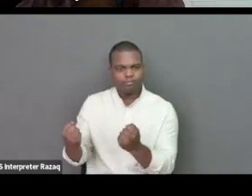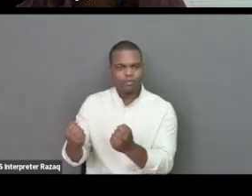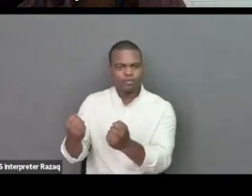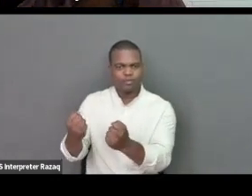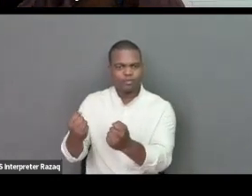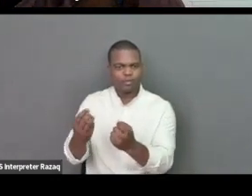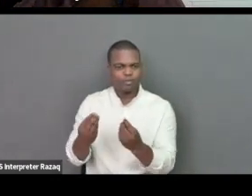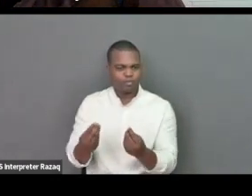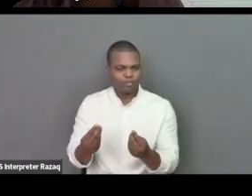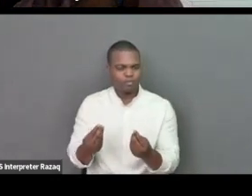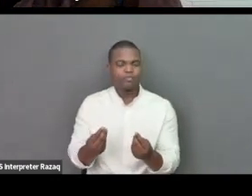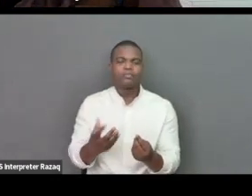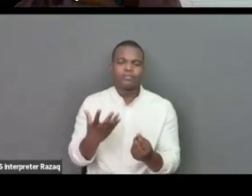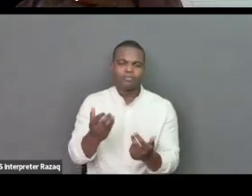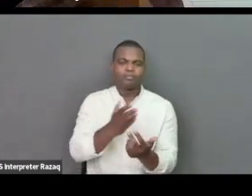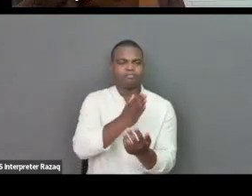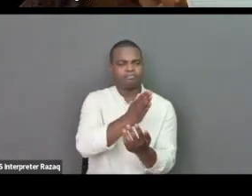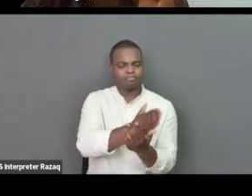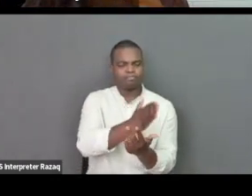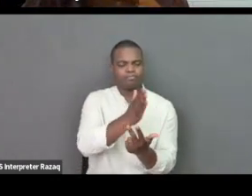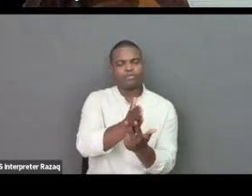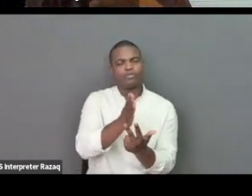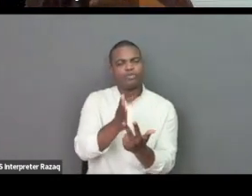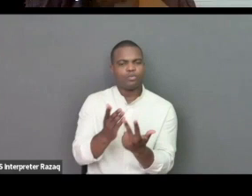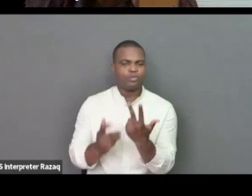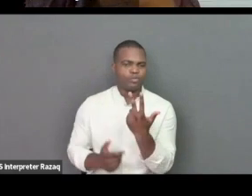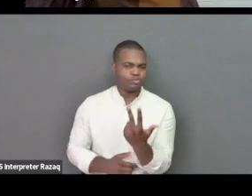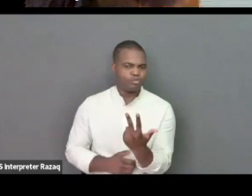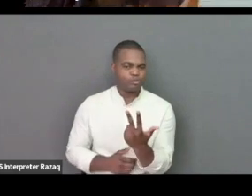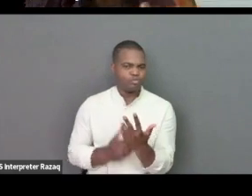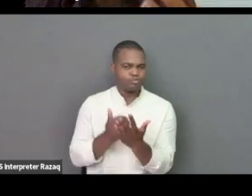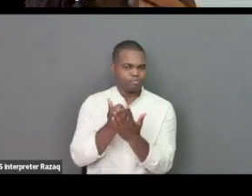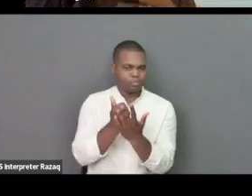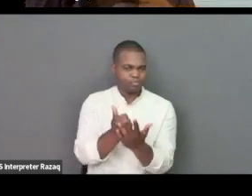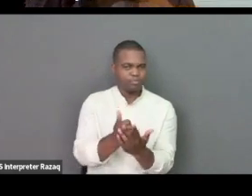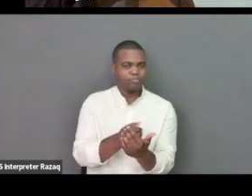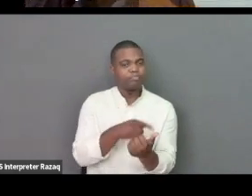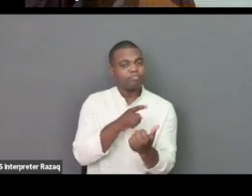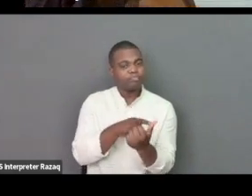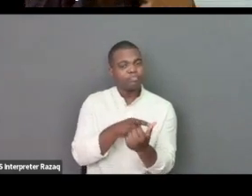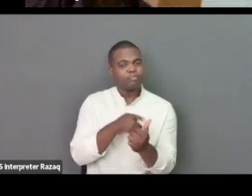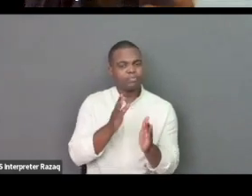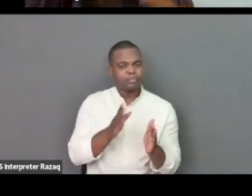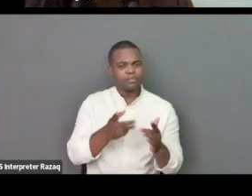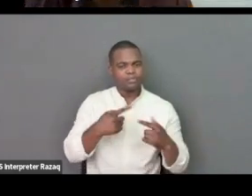in detail what is the issue, but also